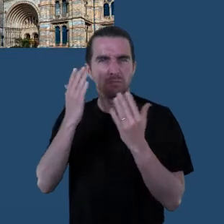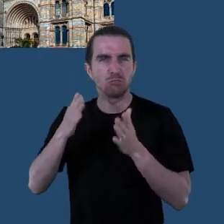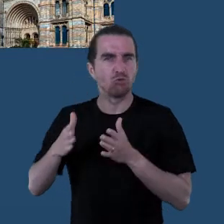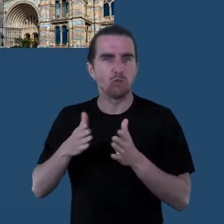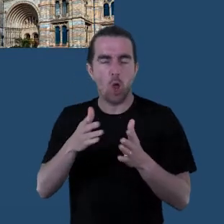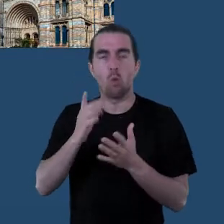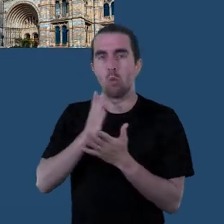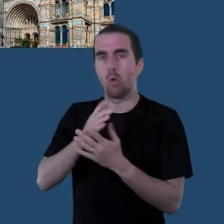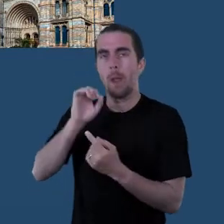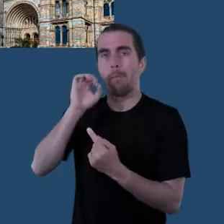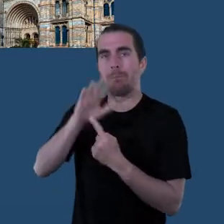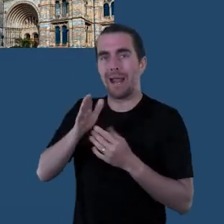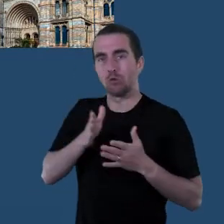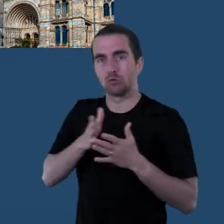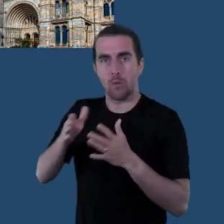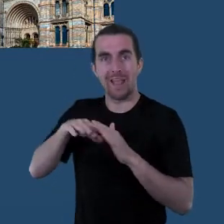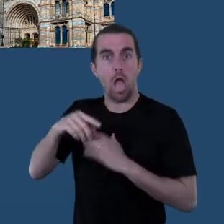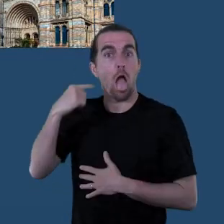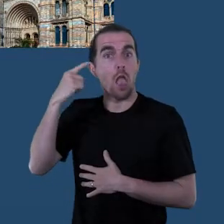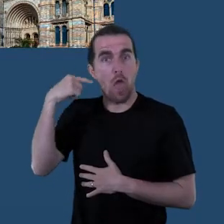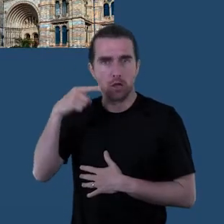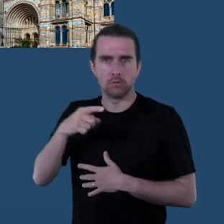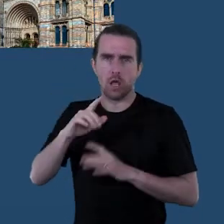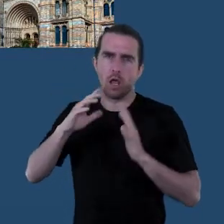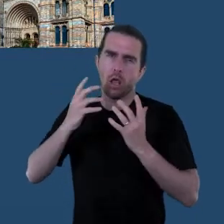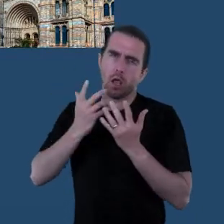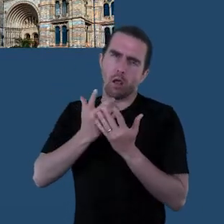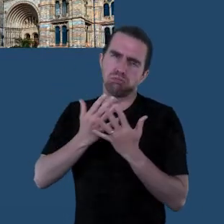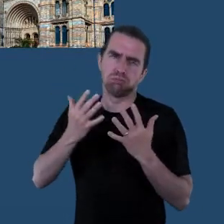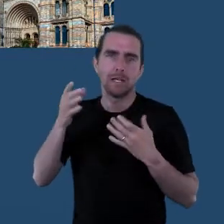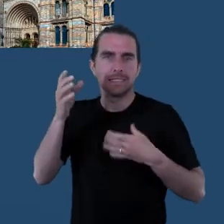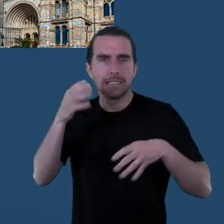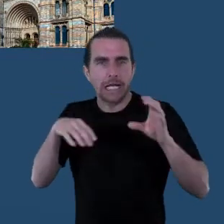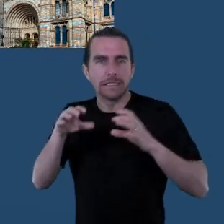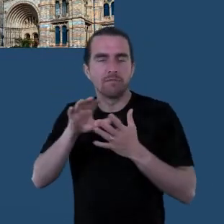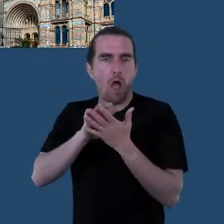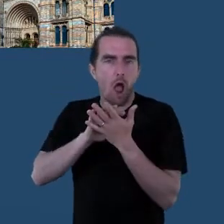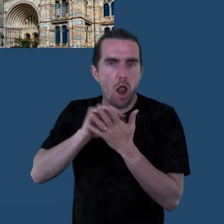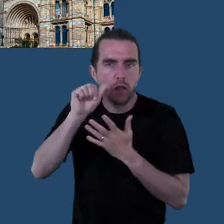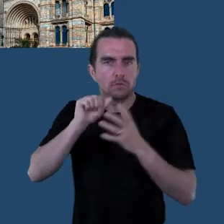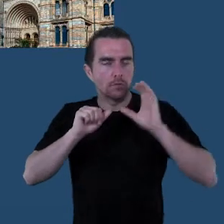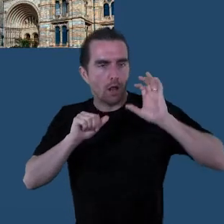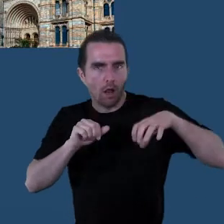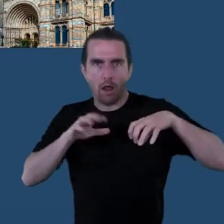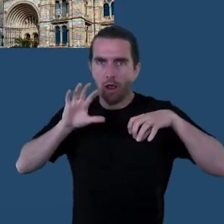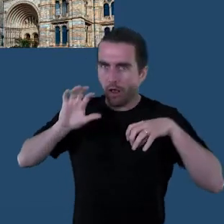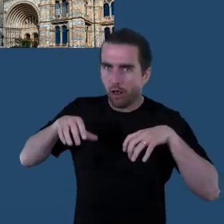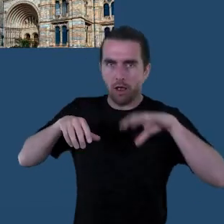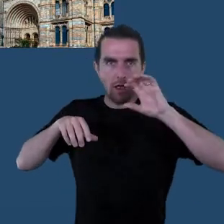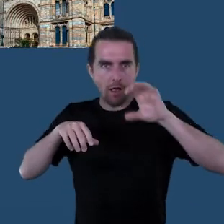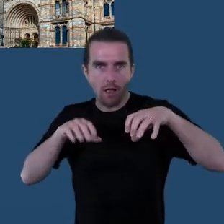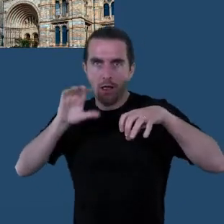Exhibition Road is a main road in London that is a hub for many scientific and cultural institutions,